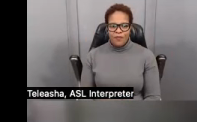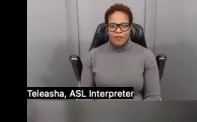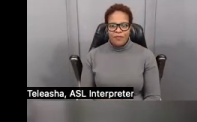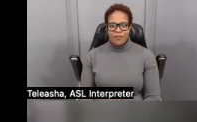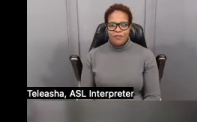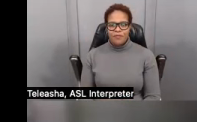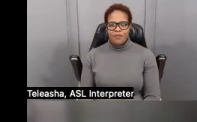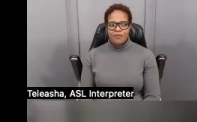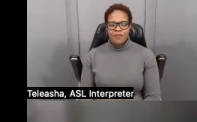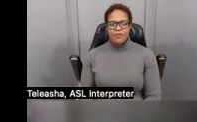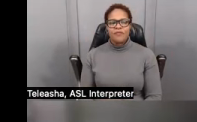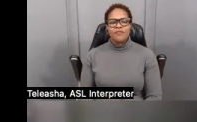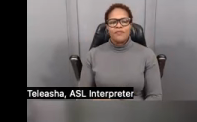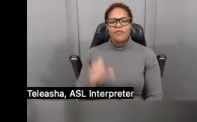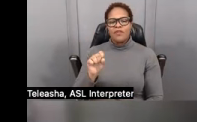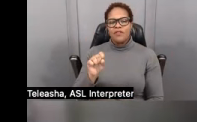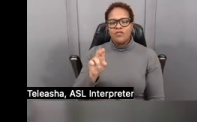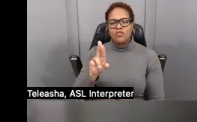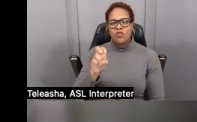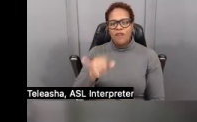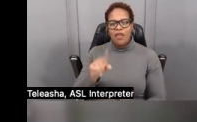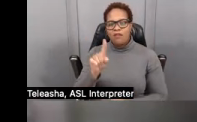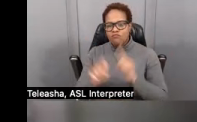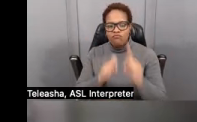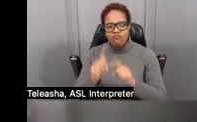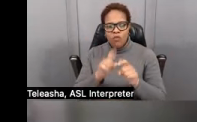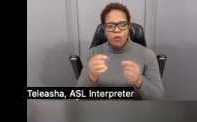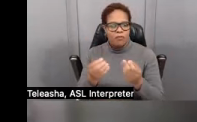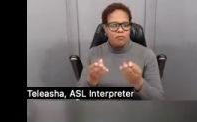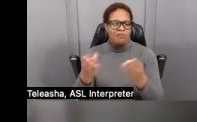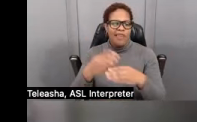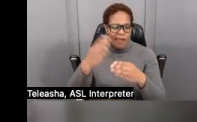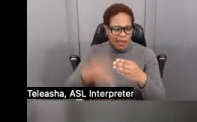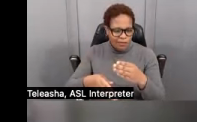A survey will be presented to you at the end of the webinar, we ask that you help us with feedback